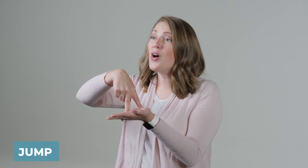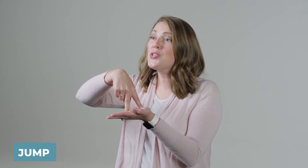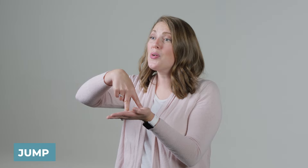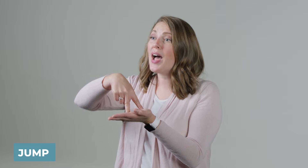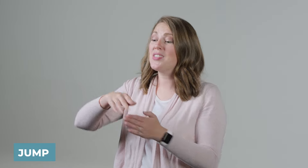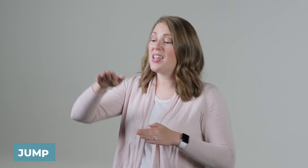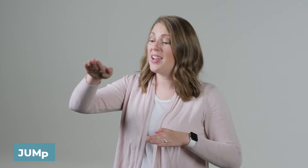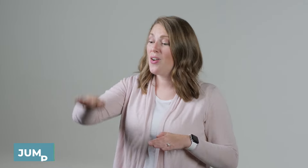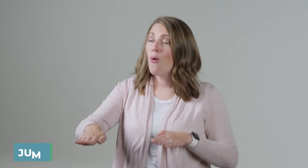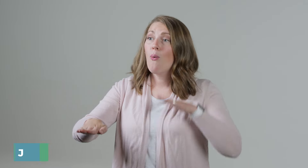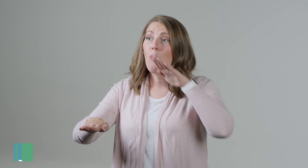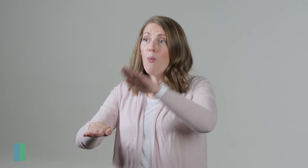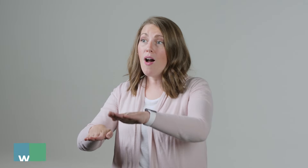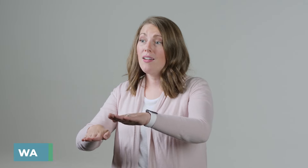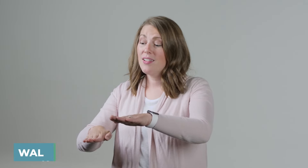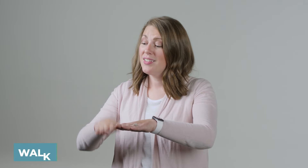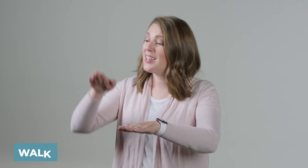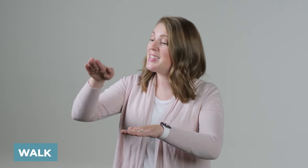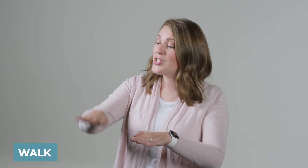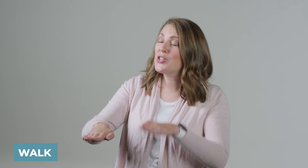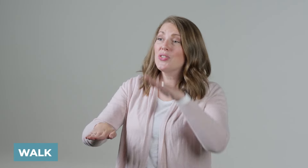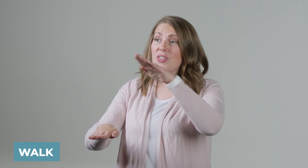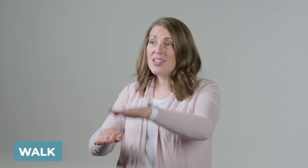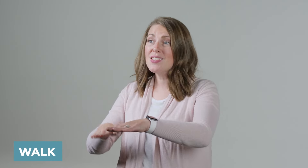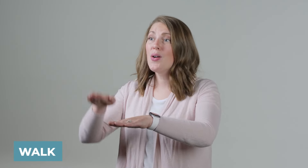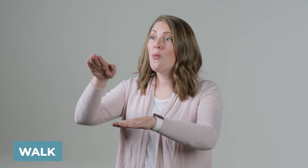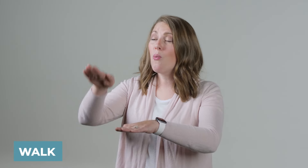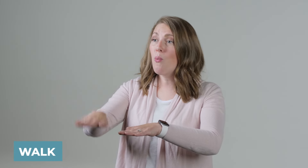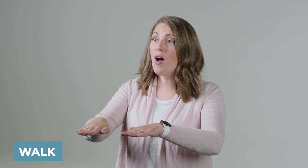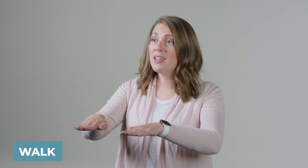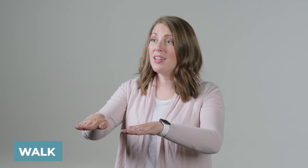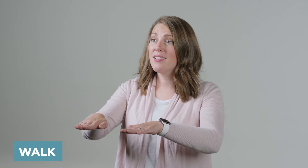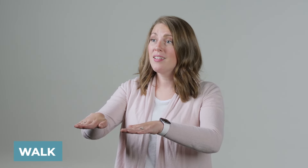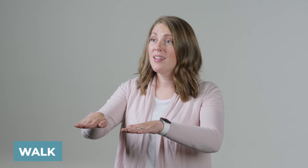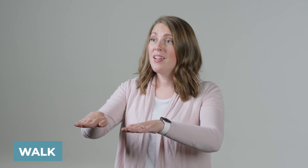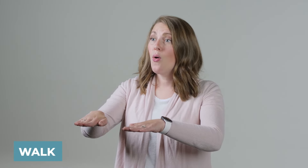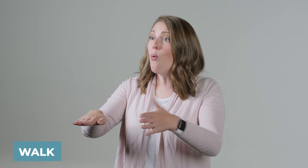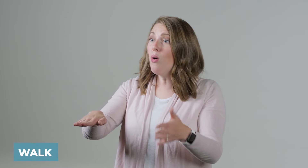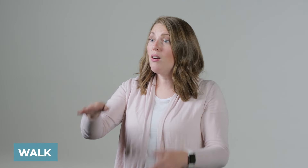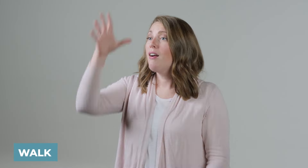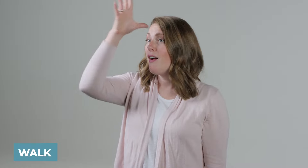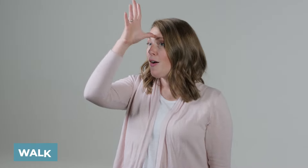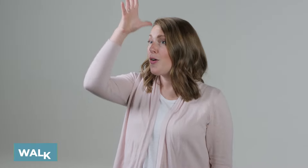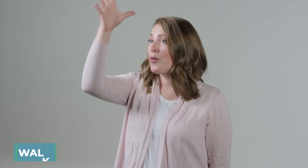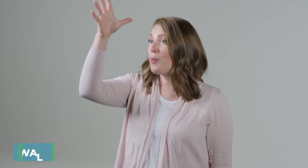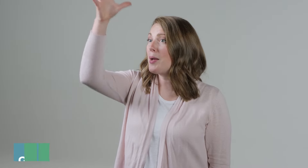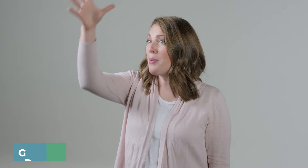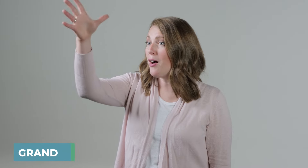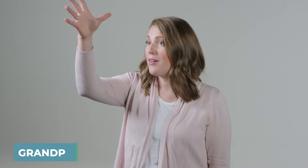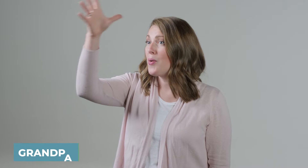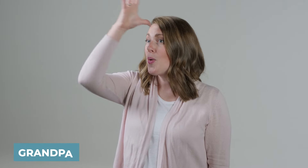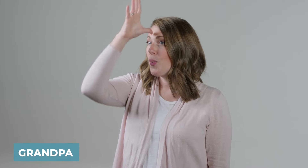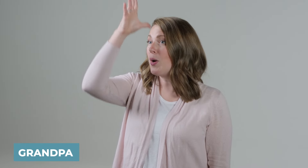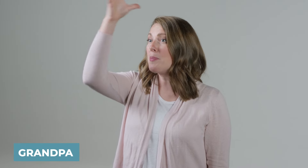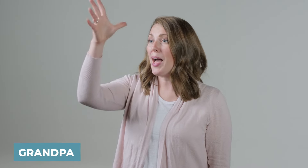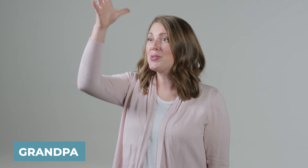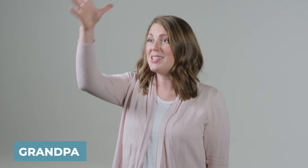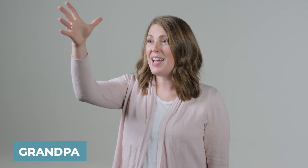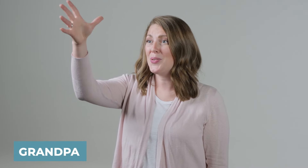also have the sign walk like these are your feet walking or grandpa where it bounces out.